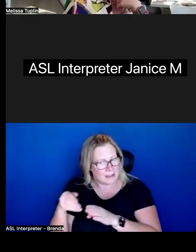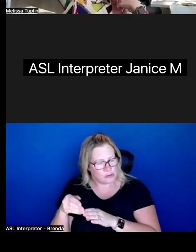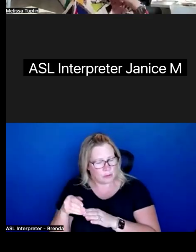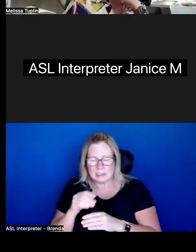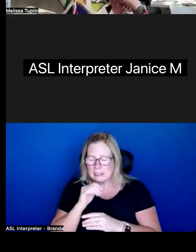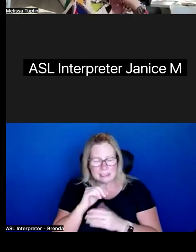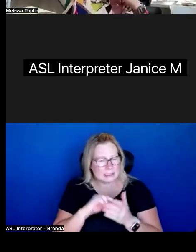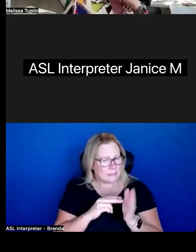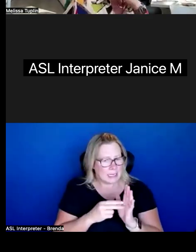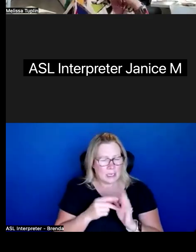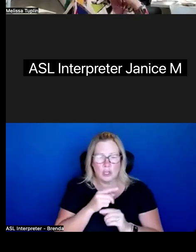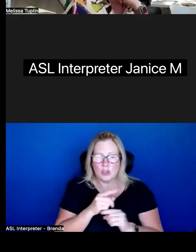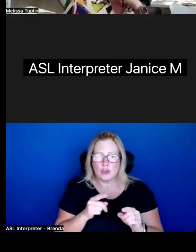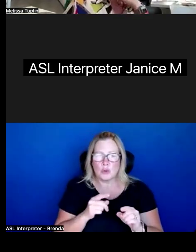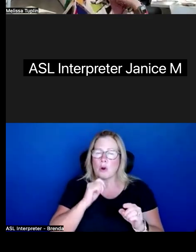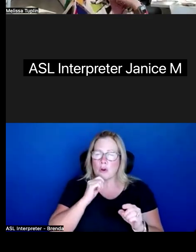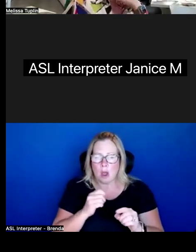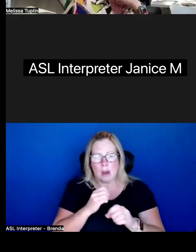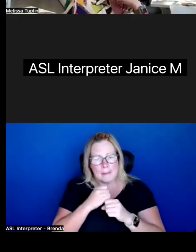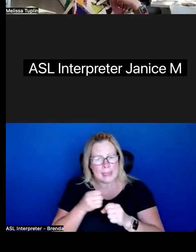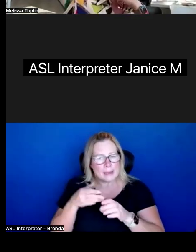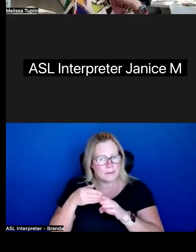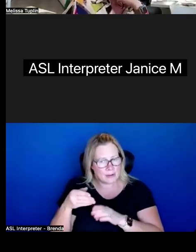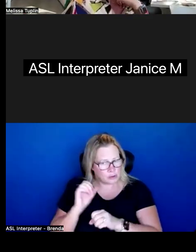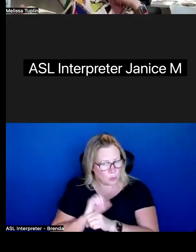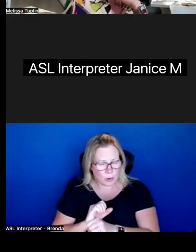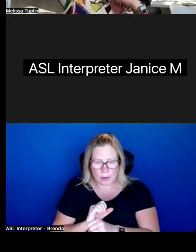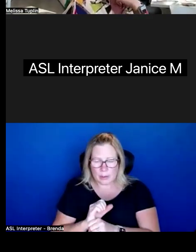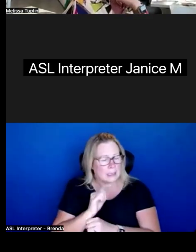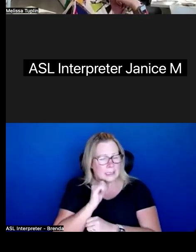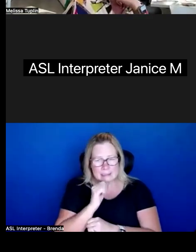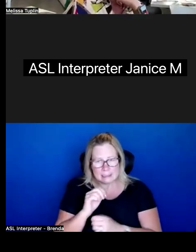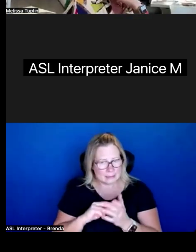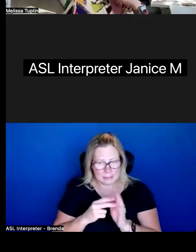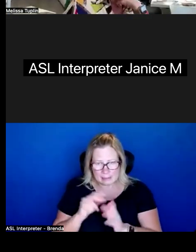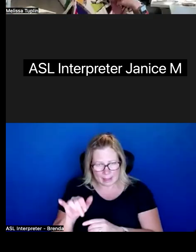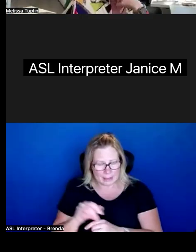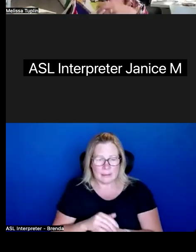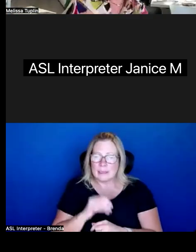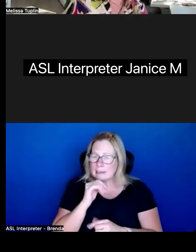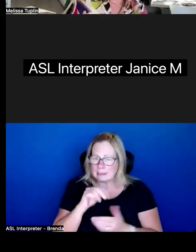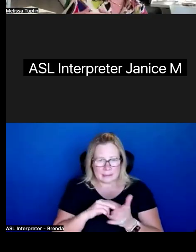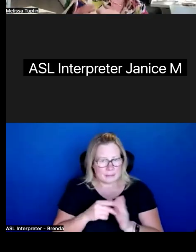your organization does not produce professional calibre works, or pay artists or staff. You could